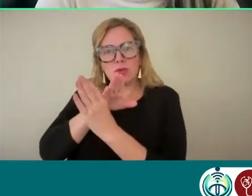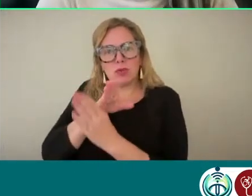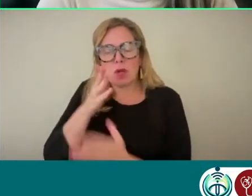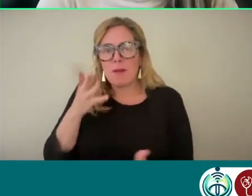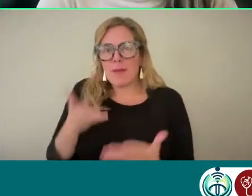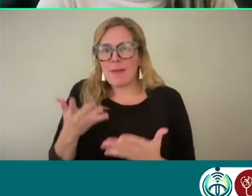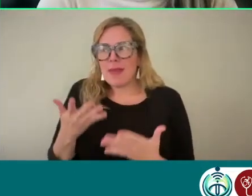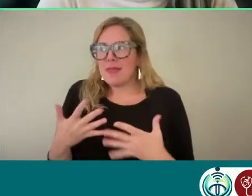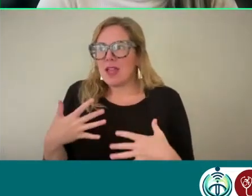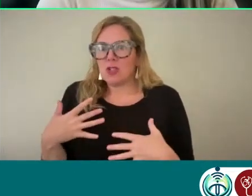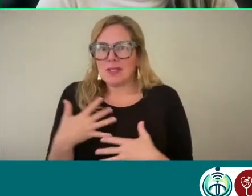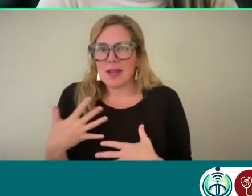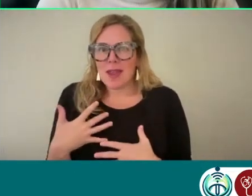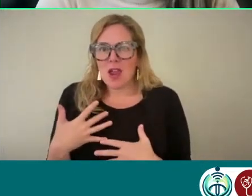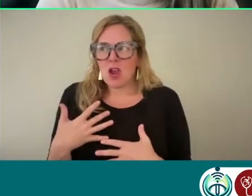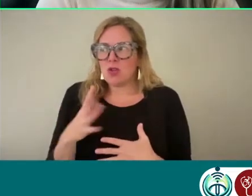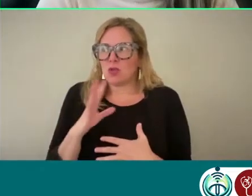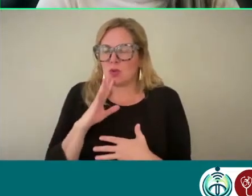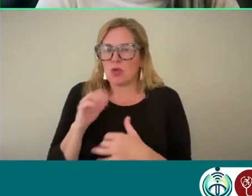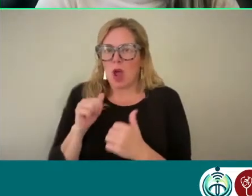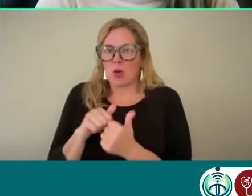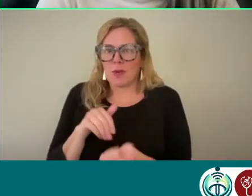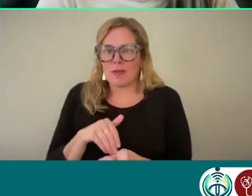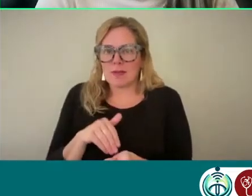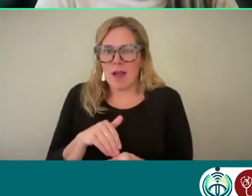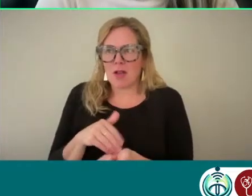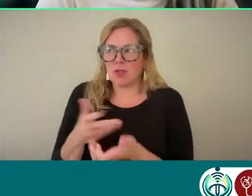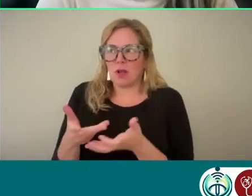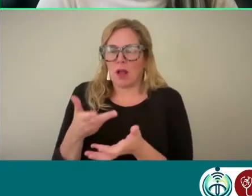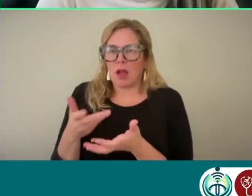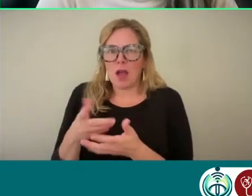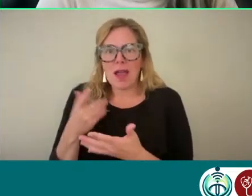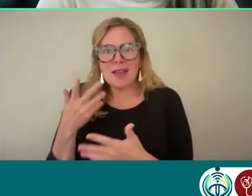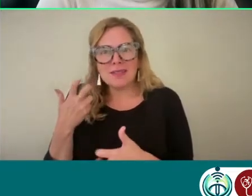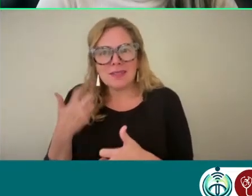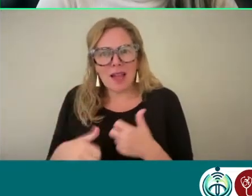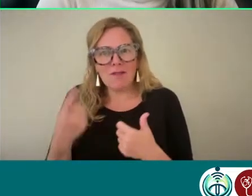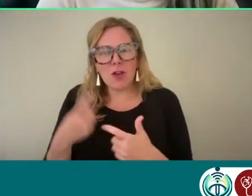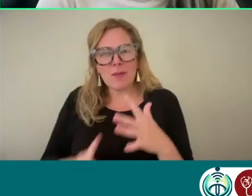that they have inside of them to show up to that appointment, to actually advocate for themselves.